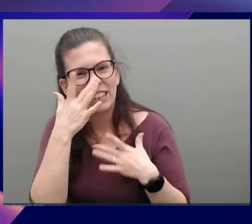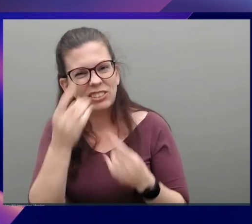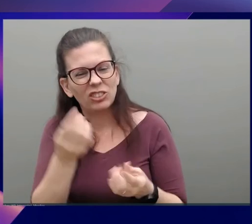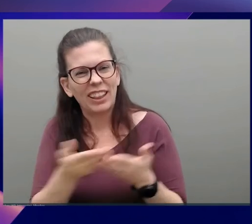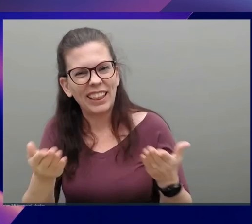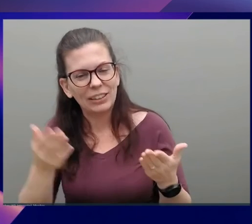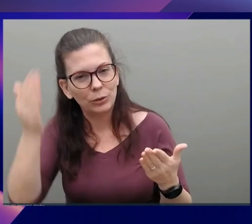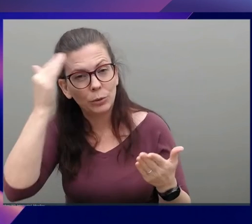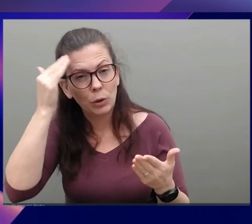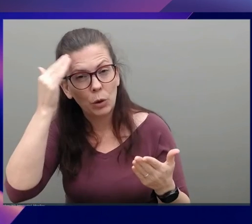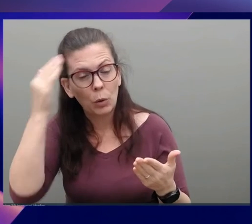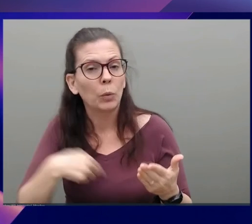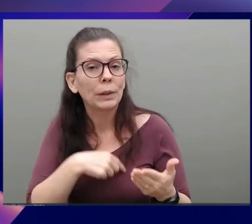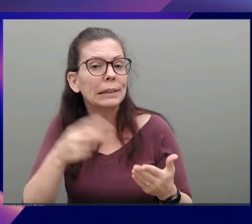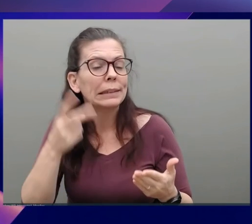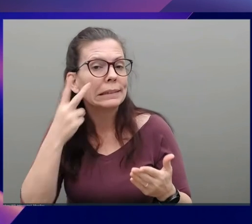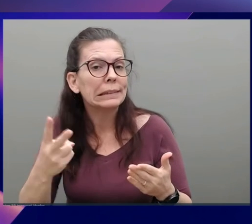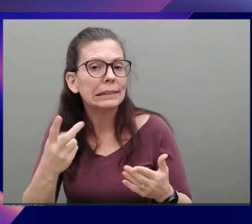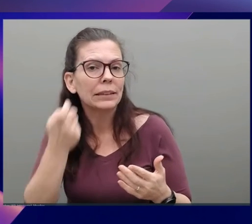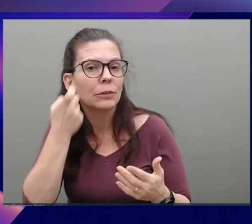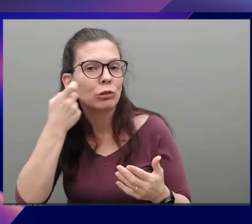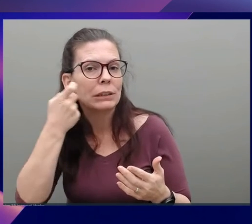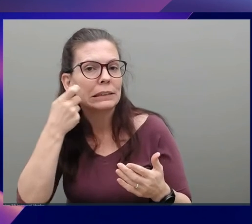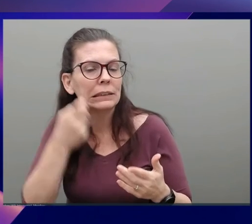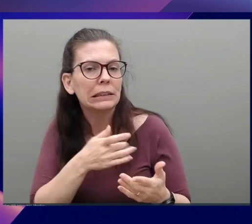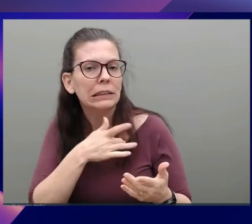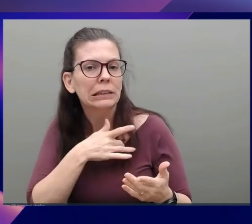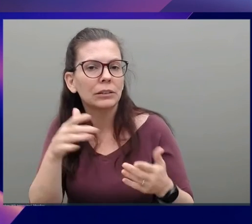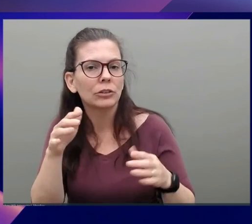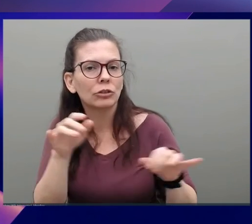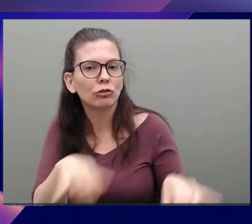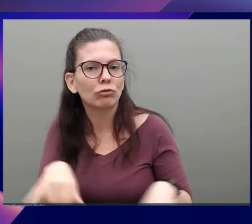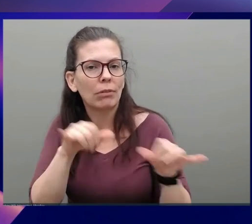of these recent trends and types of security events, but they are on